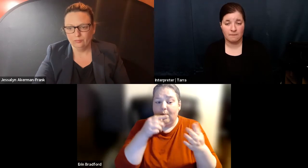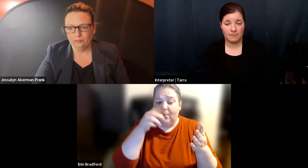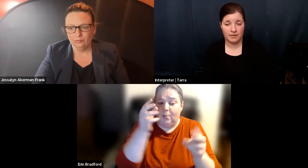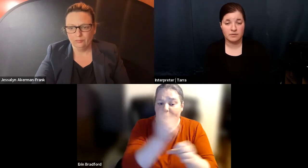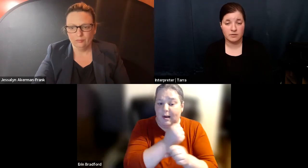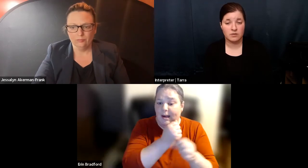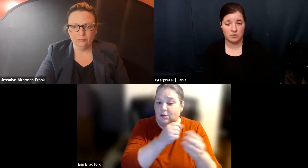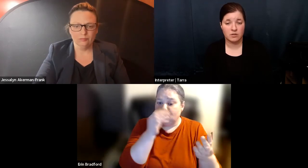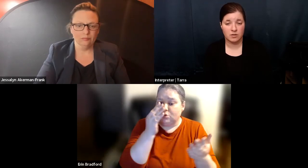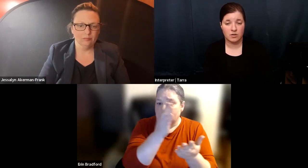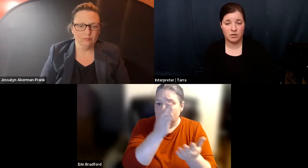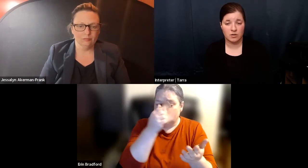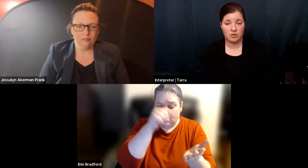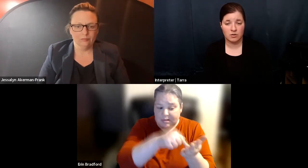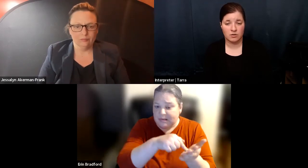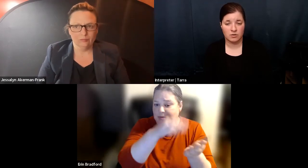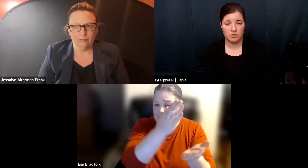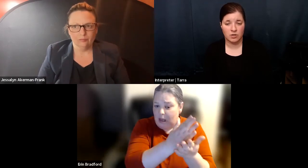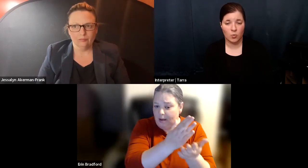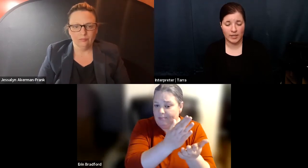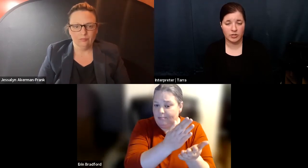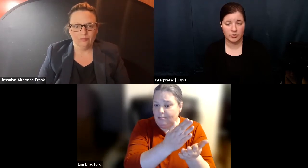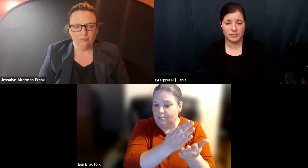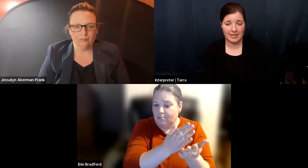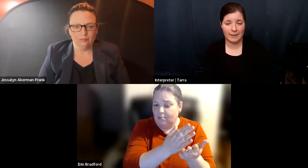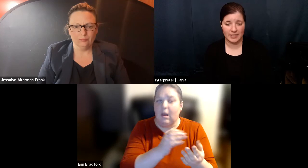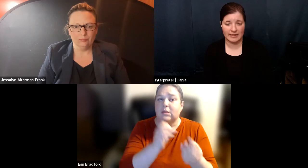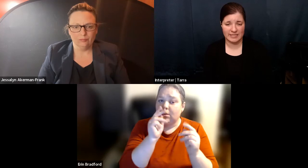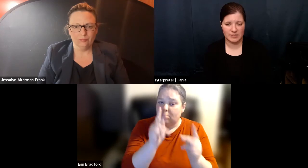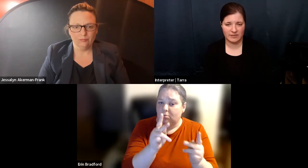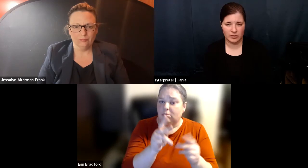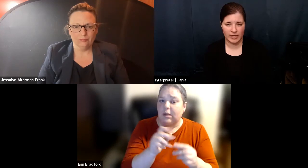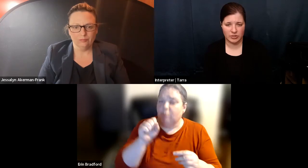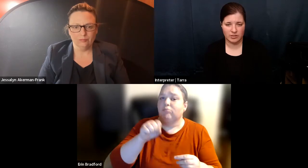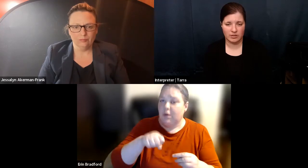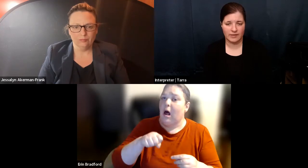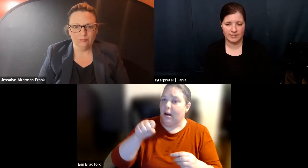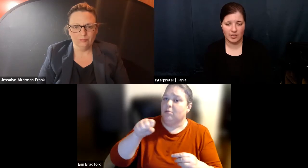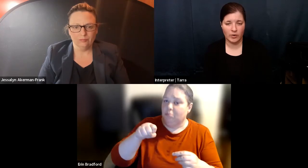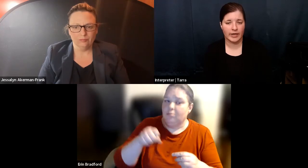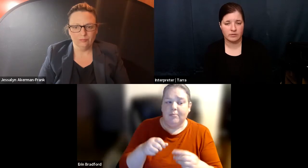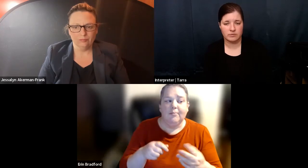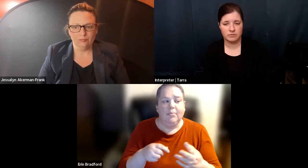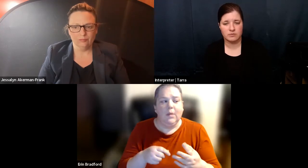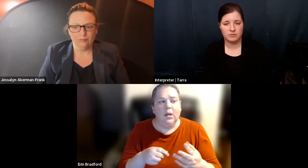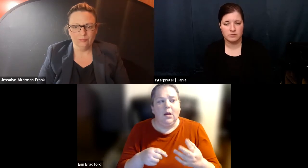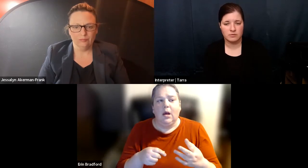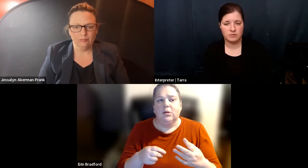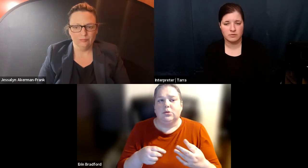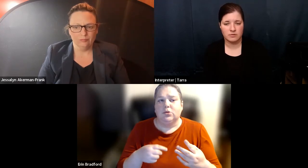that the bus route will go to downtown.